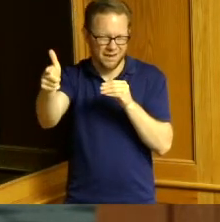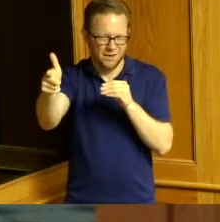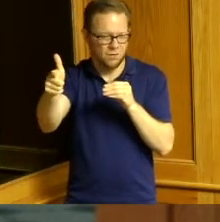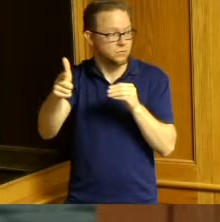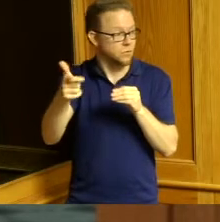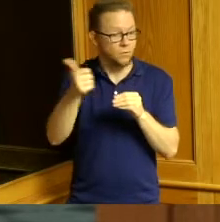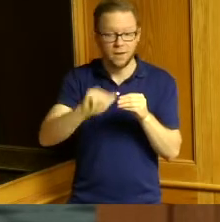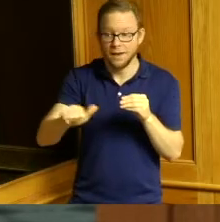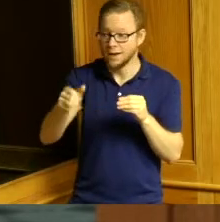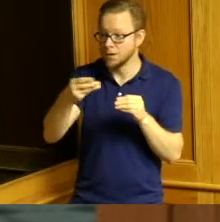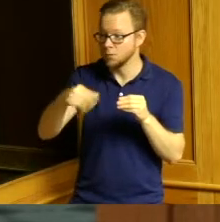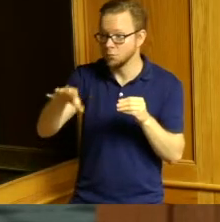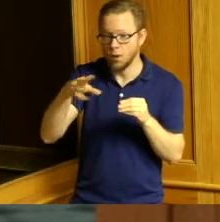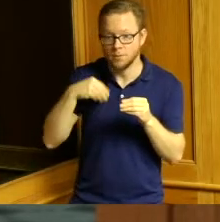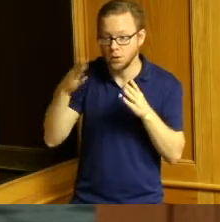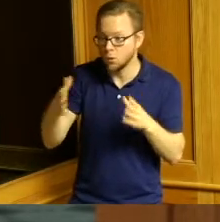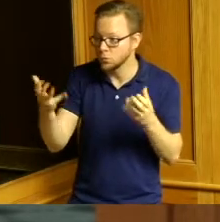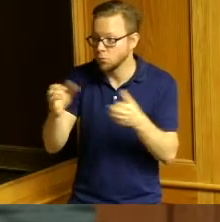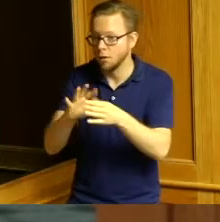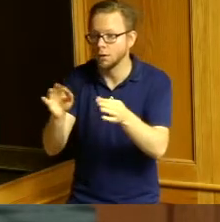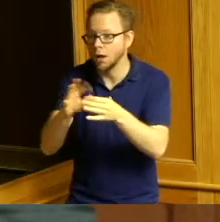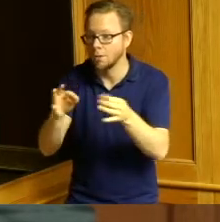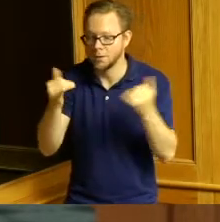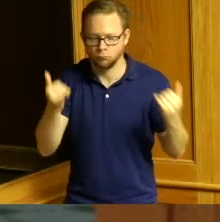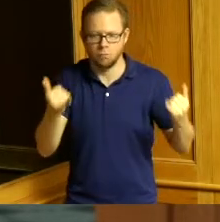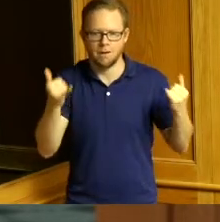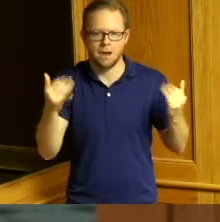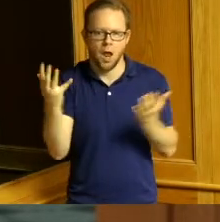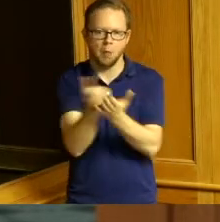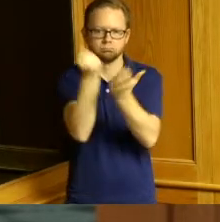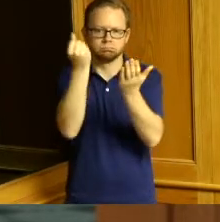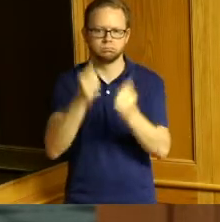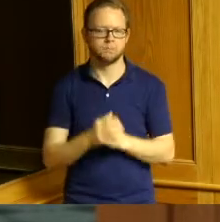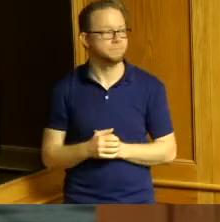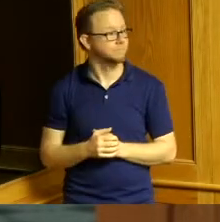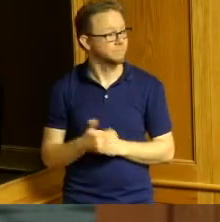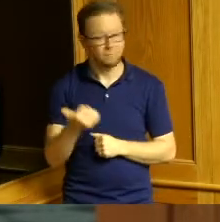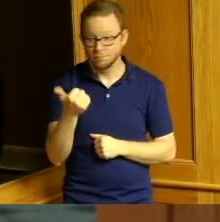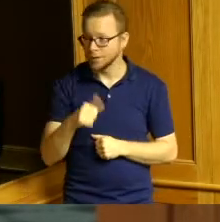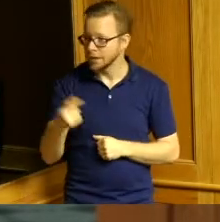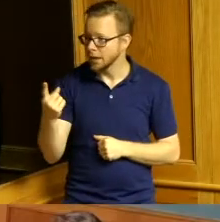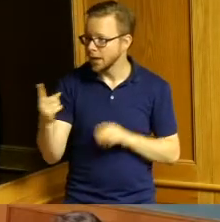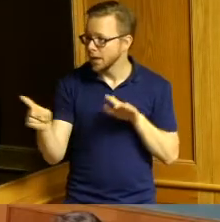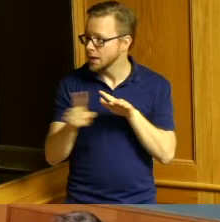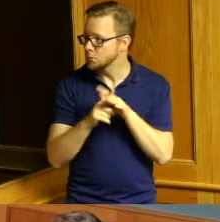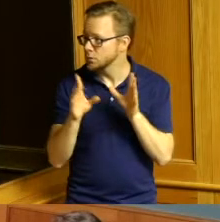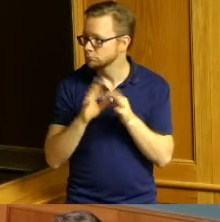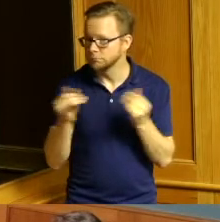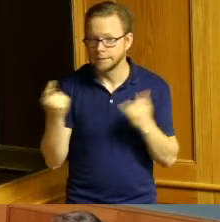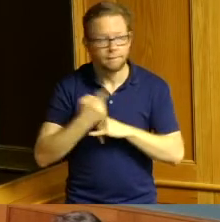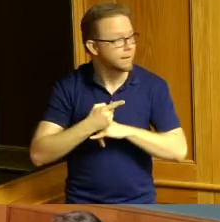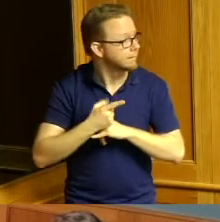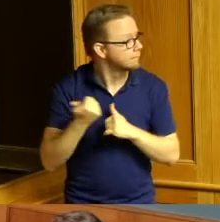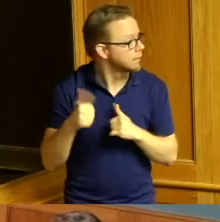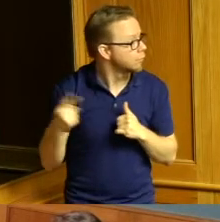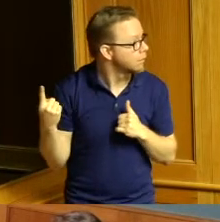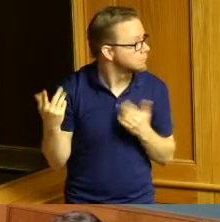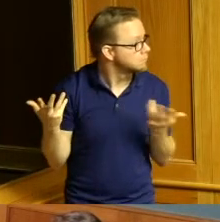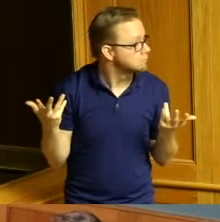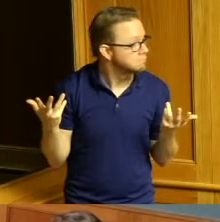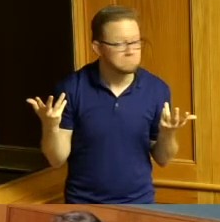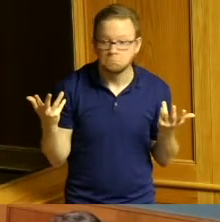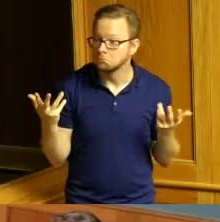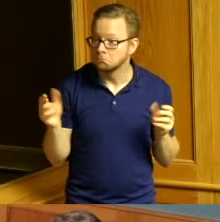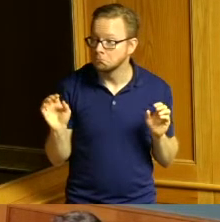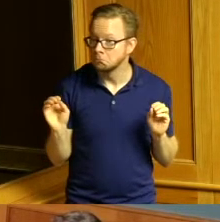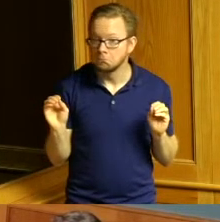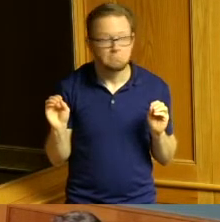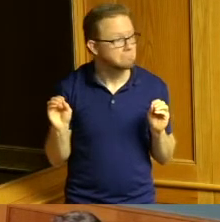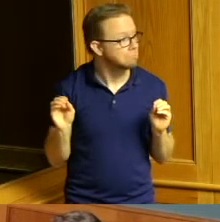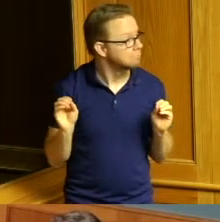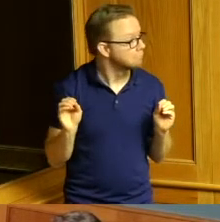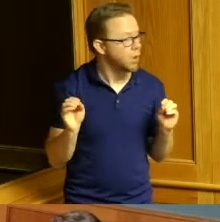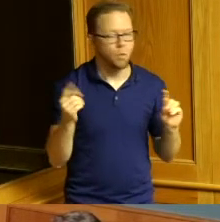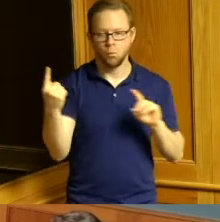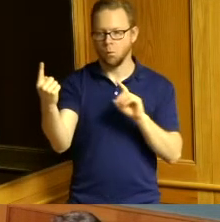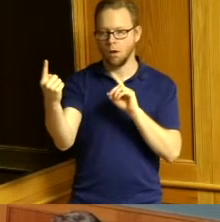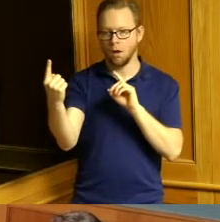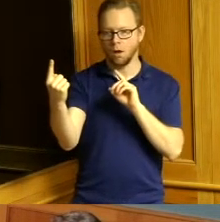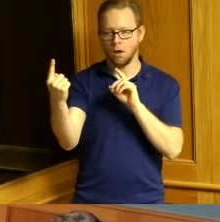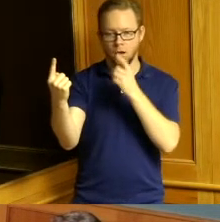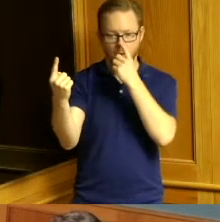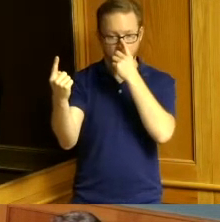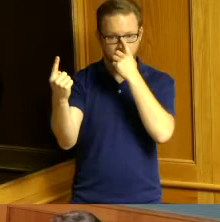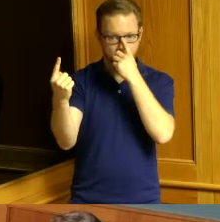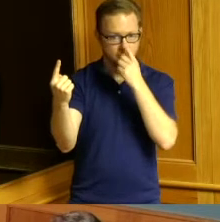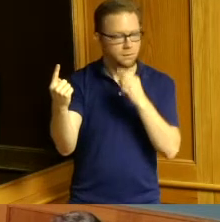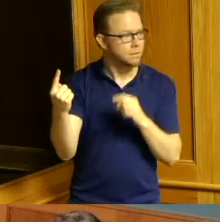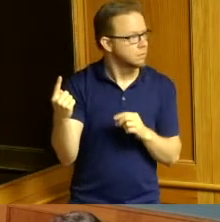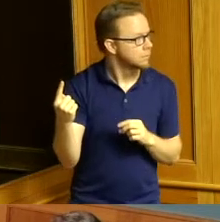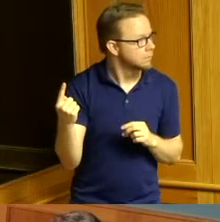regarding this process thank you is anyone here to speak to this hearing today okay did you have any